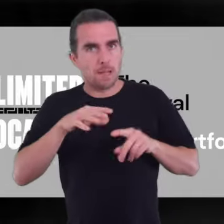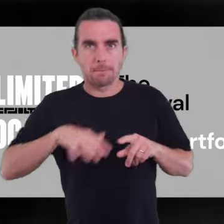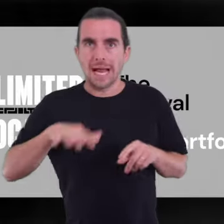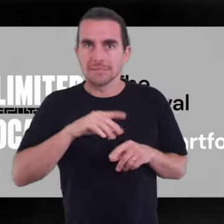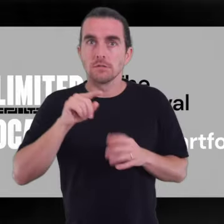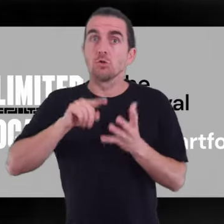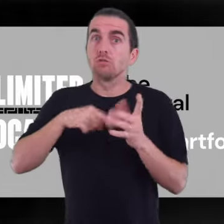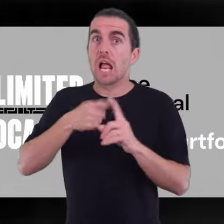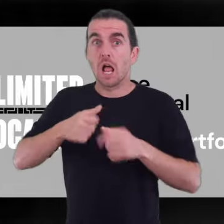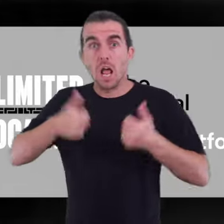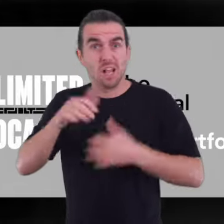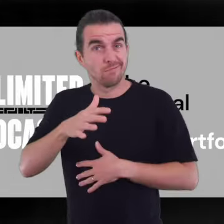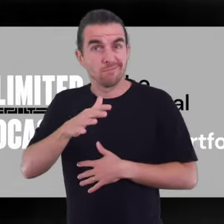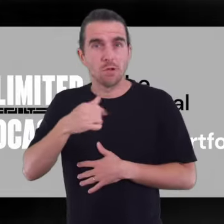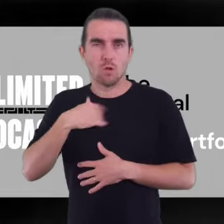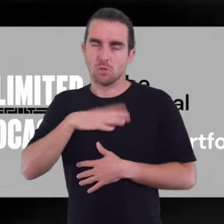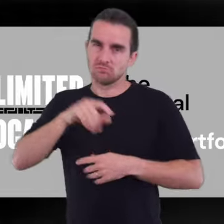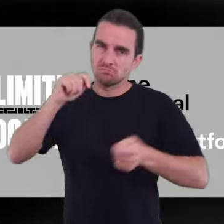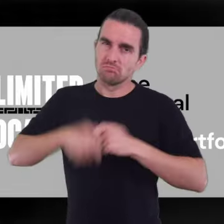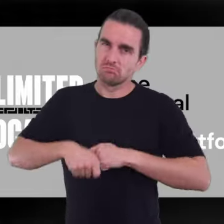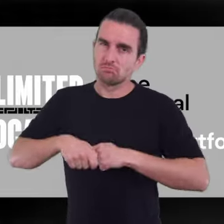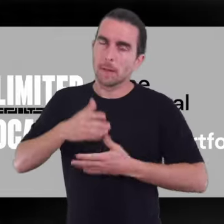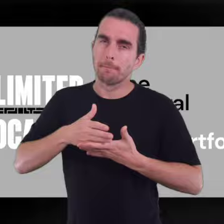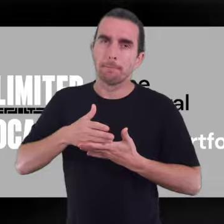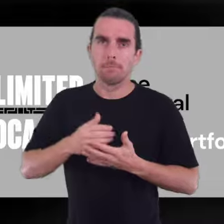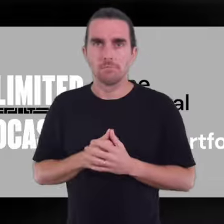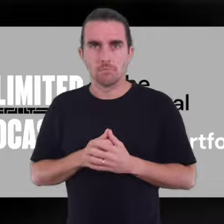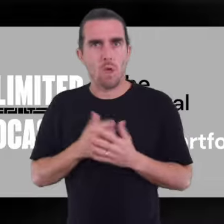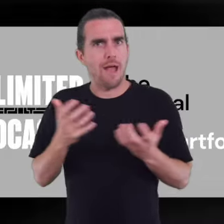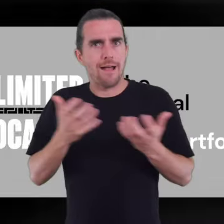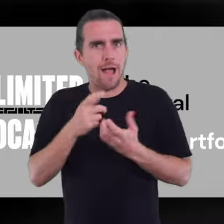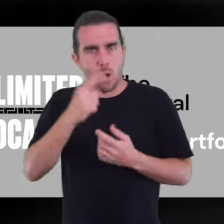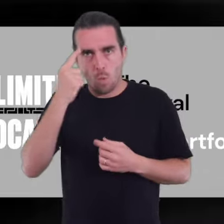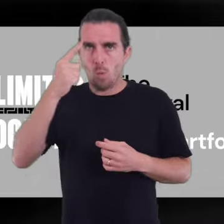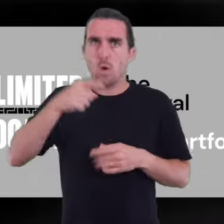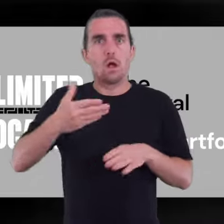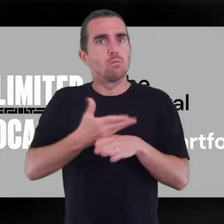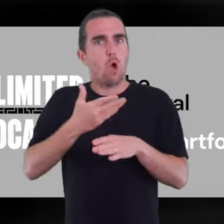and I kind of want to tackle that as well. [Alistair] So how did you come to this work,